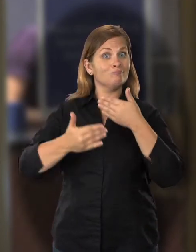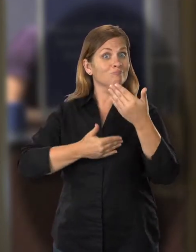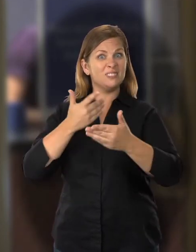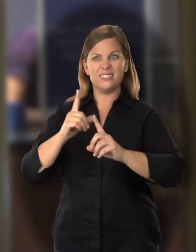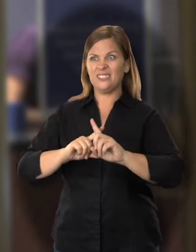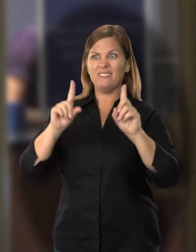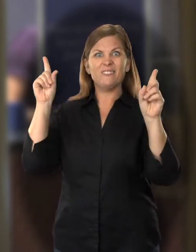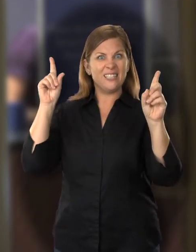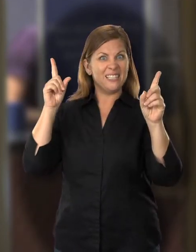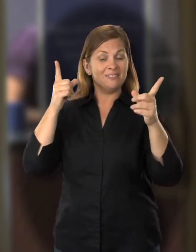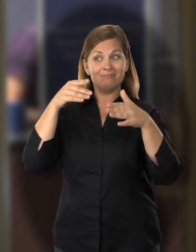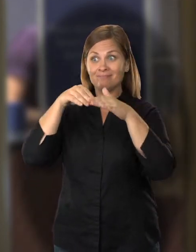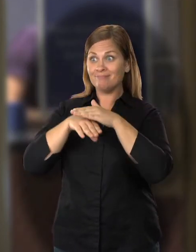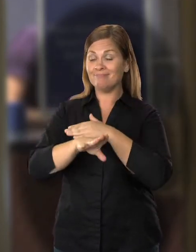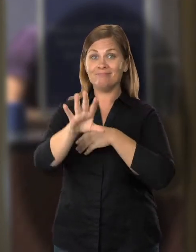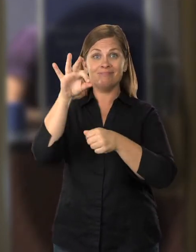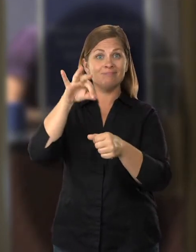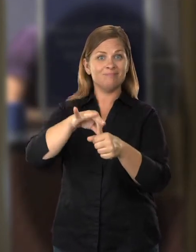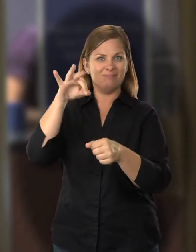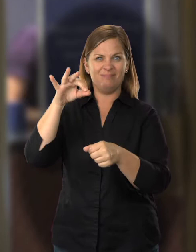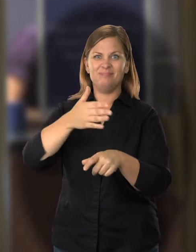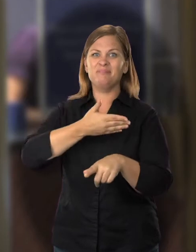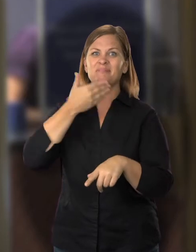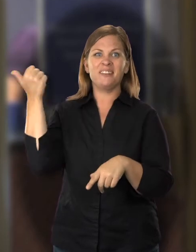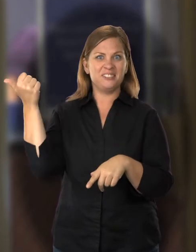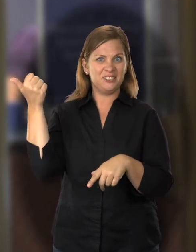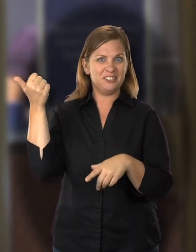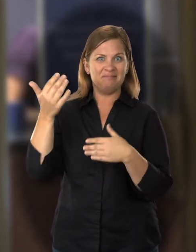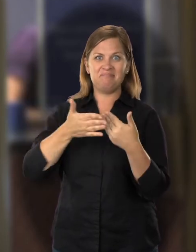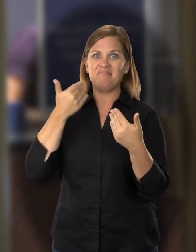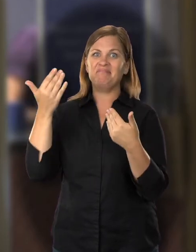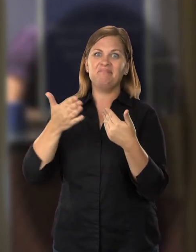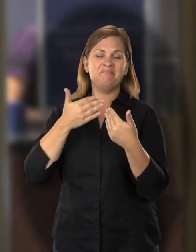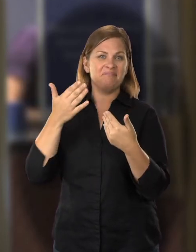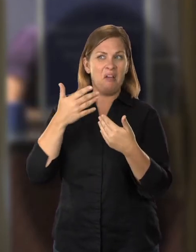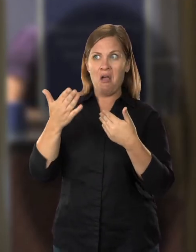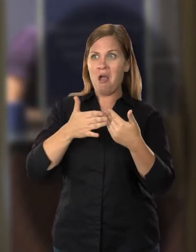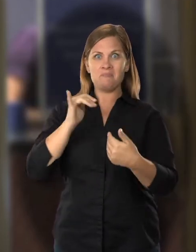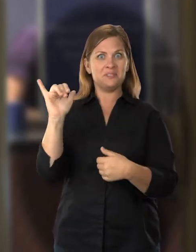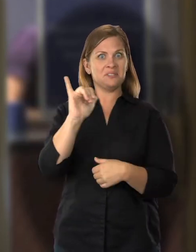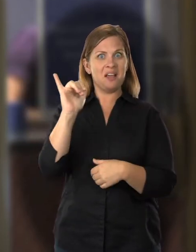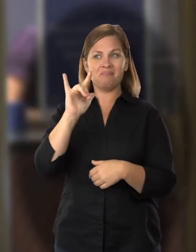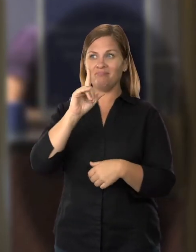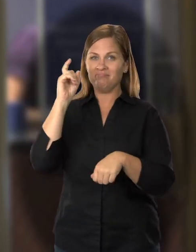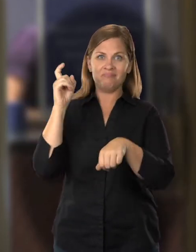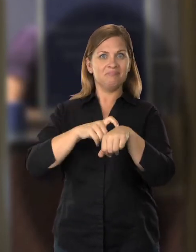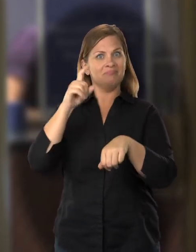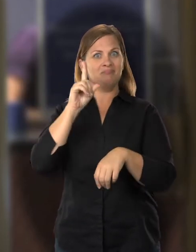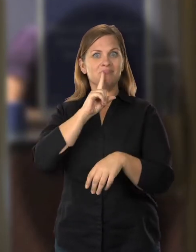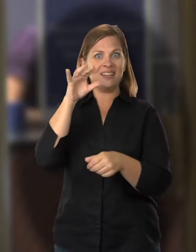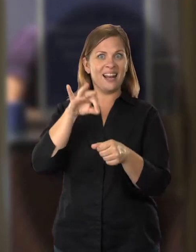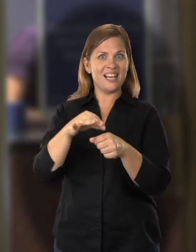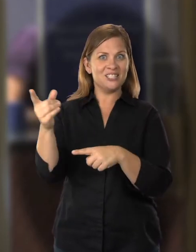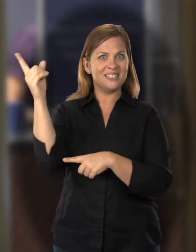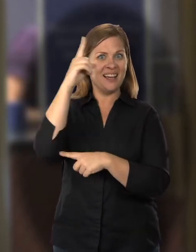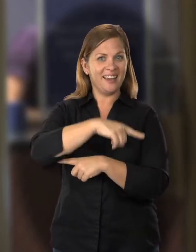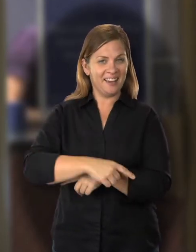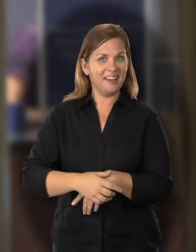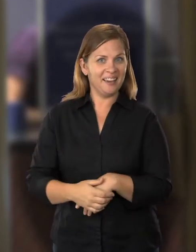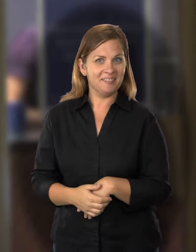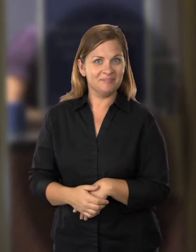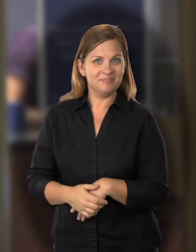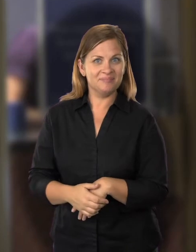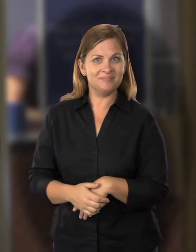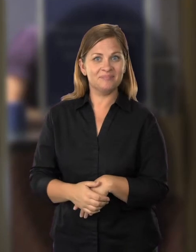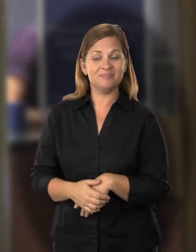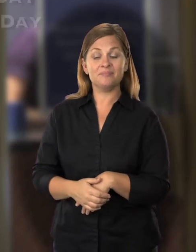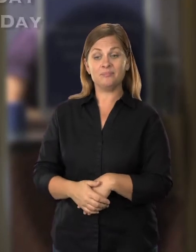at your polling place on Election Day.